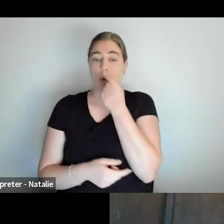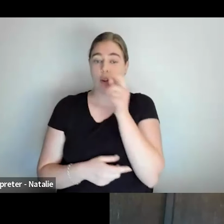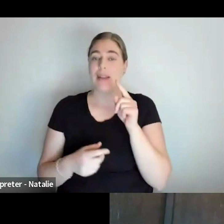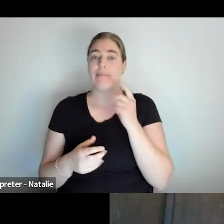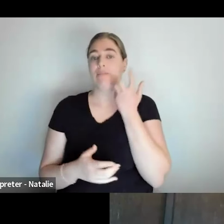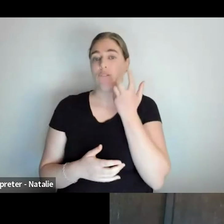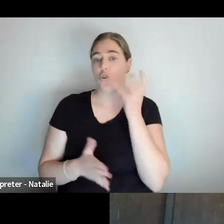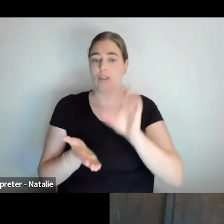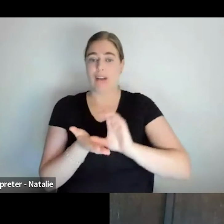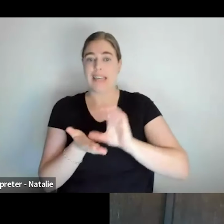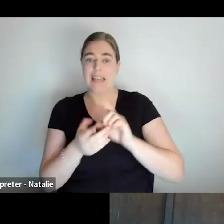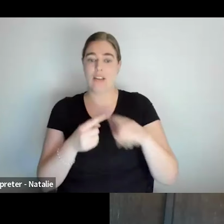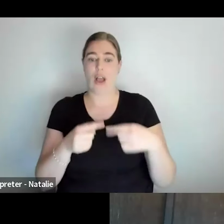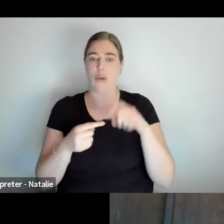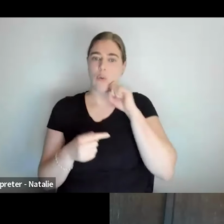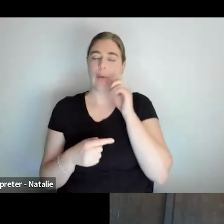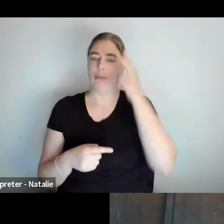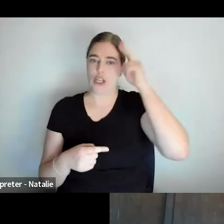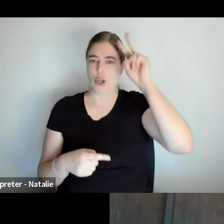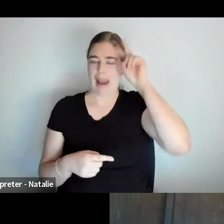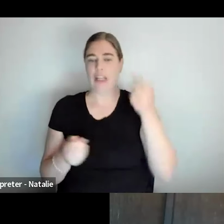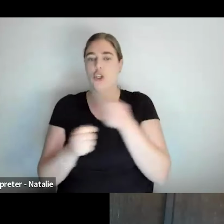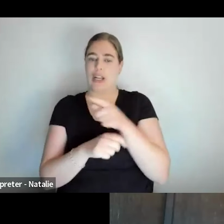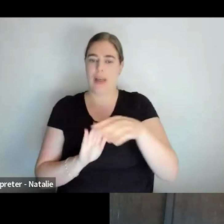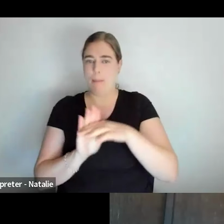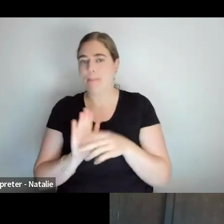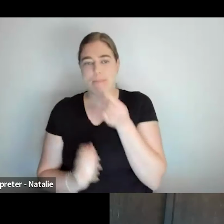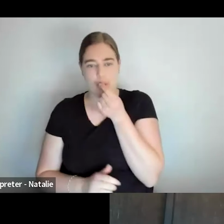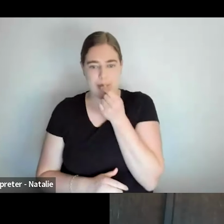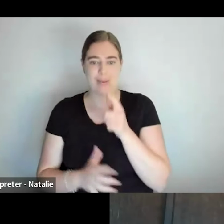as well. That is something Alice gets quite excited about when we talk about the